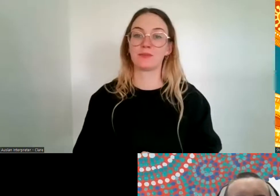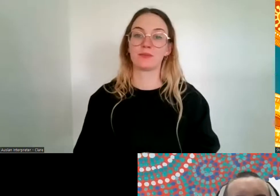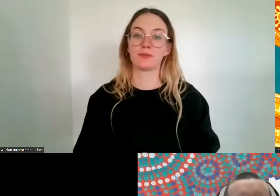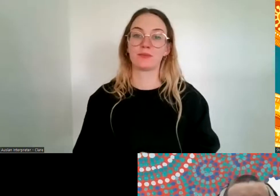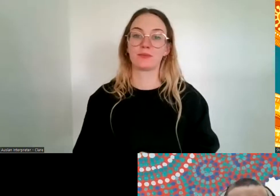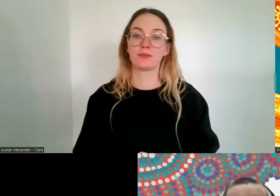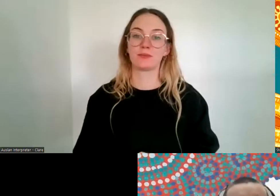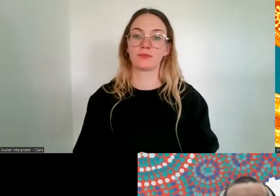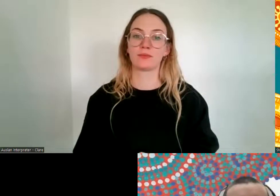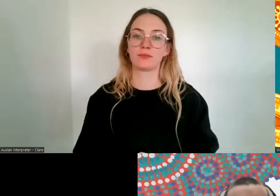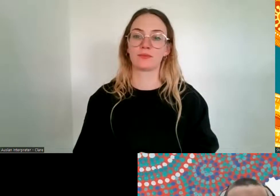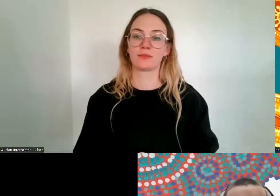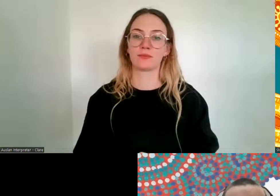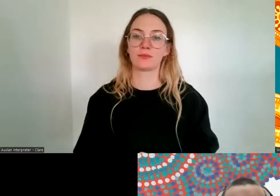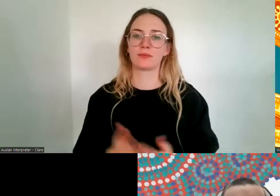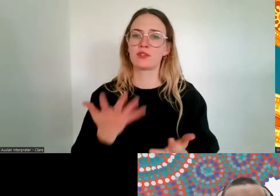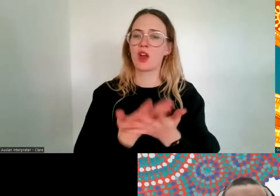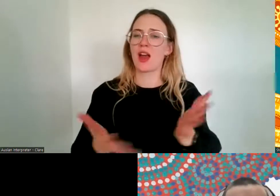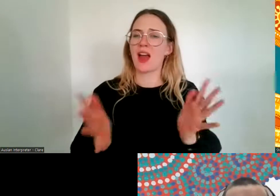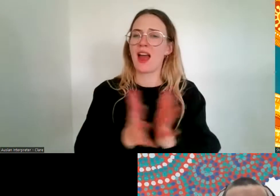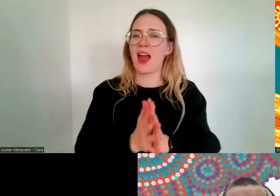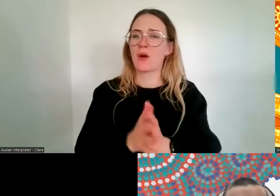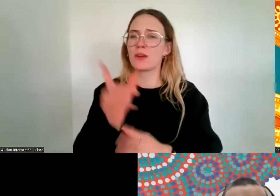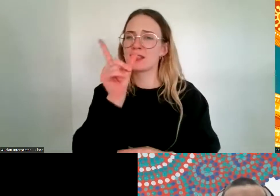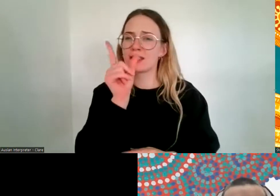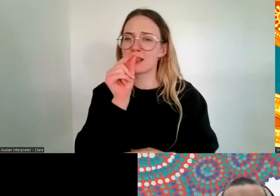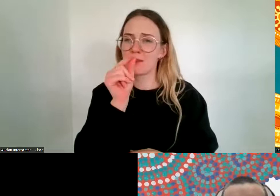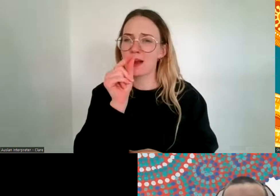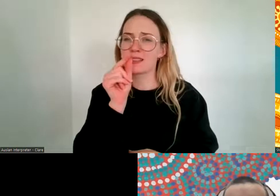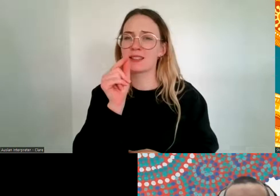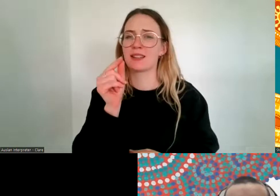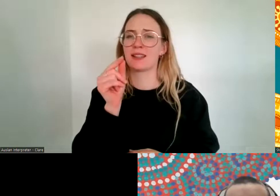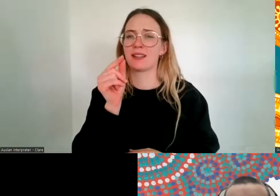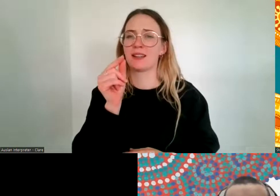how is capacity determined for decisions that have legal consequences?